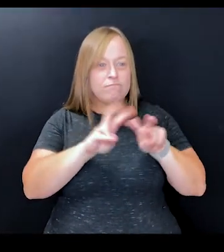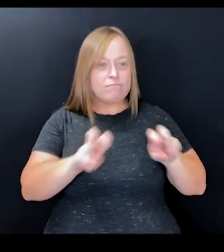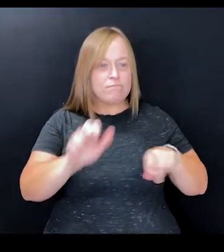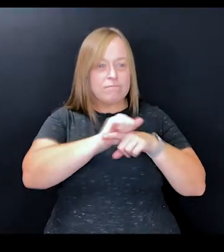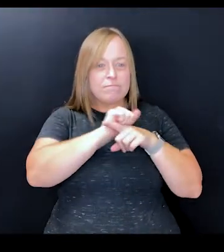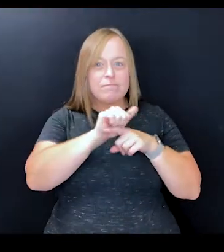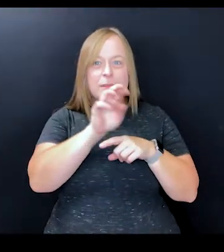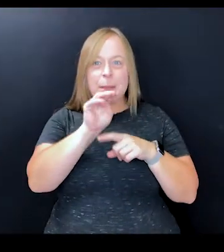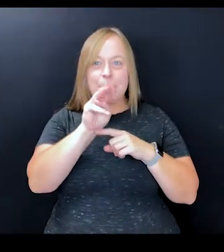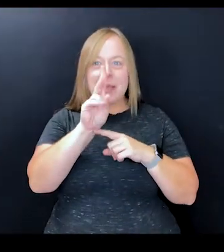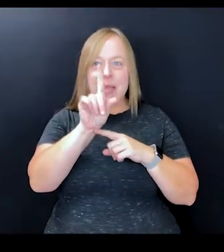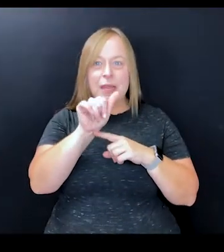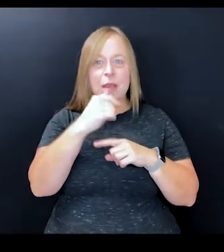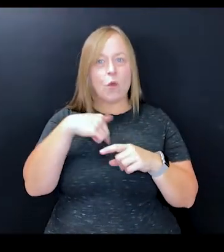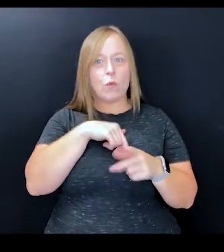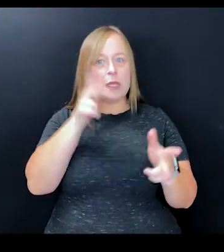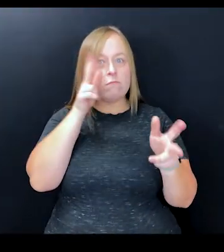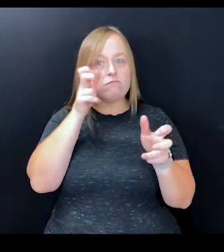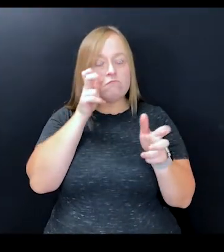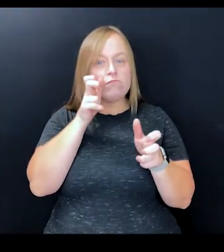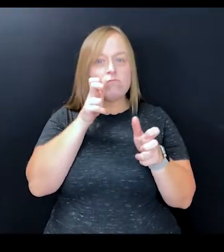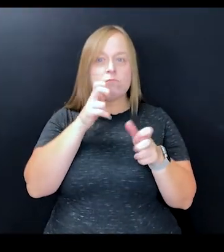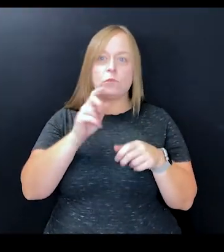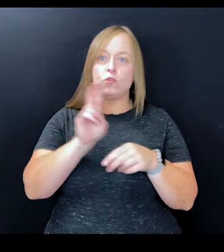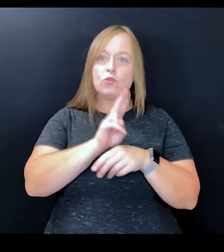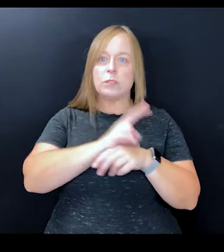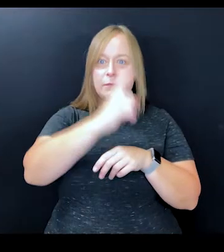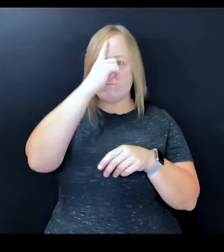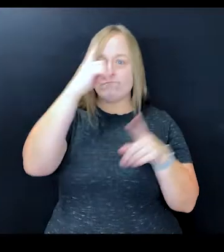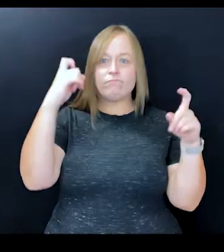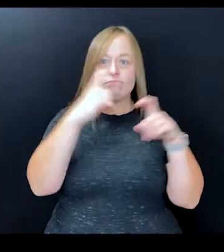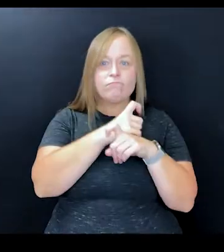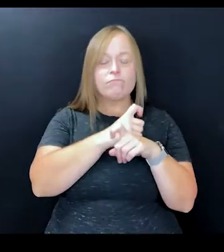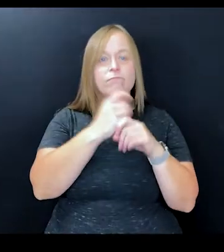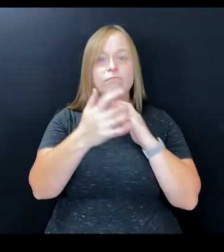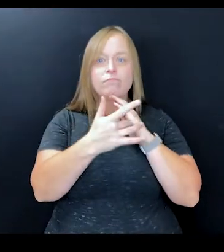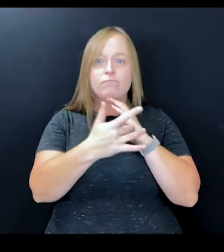that we consume and using critical thinking techniques to